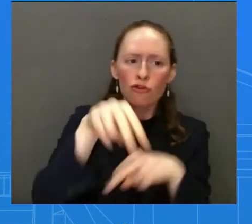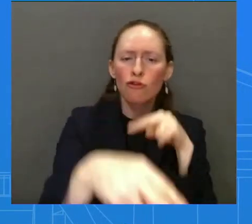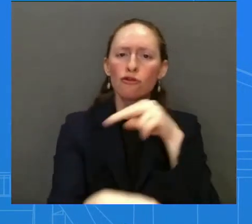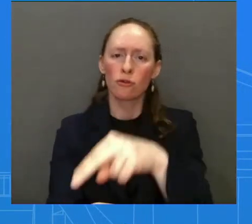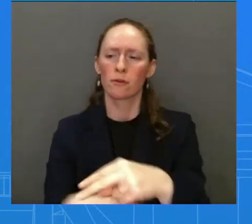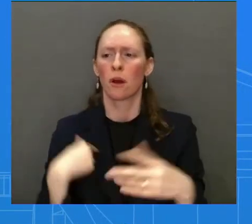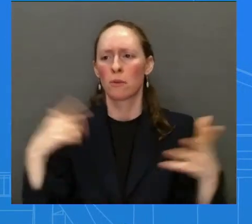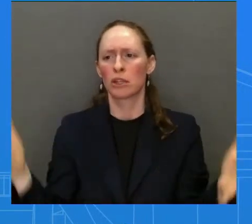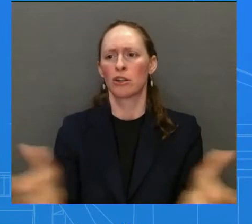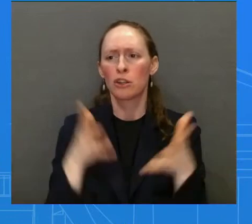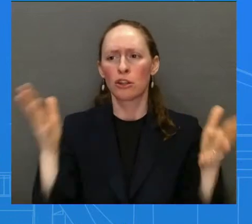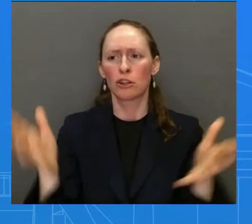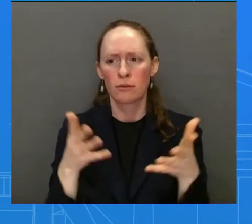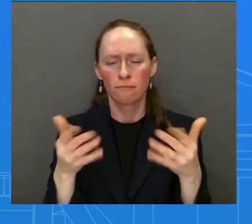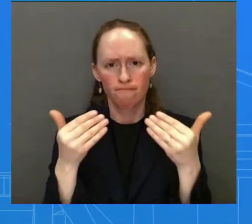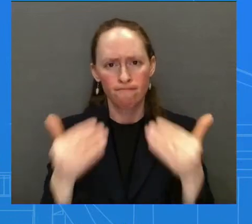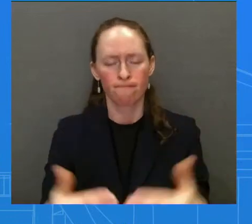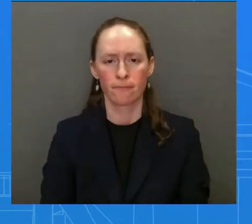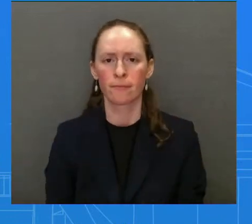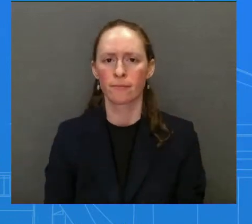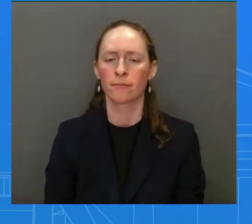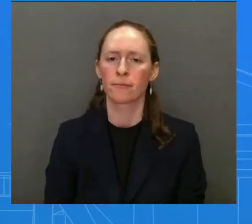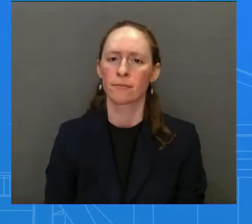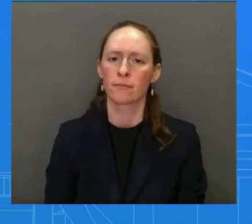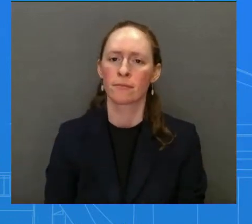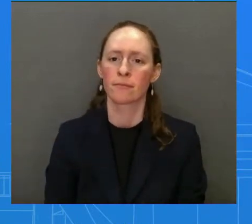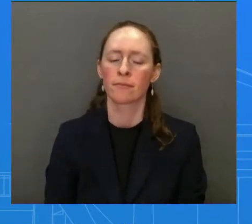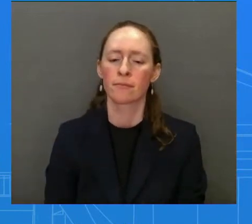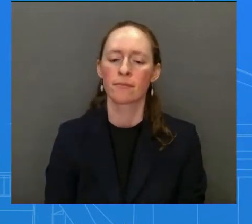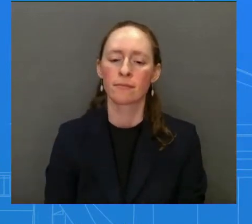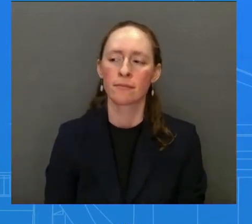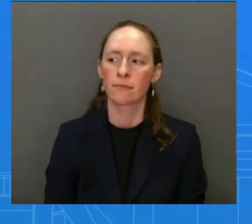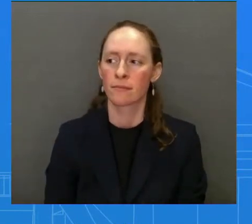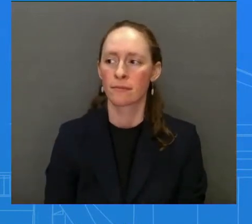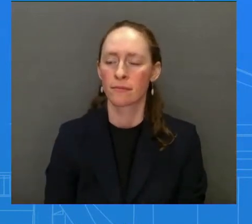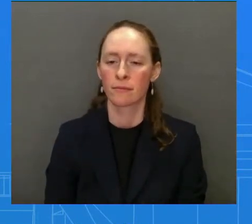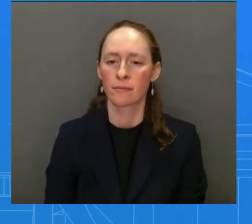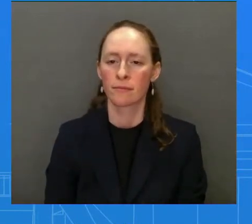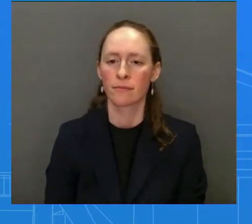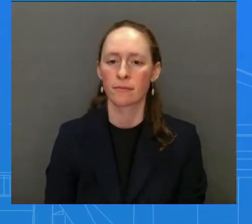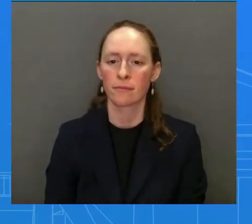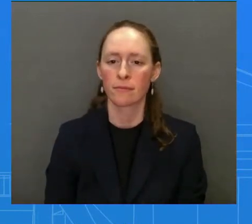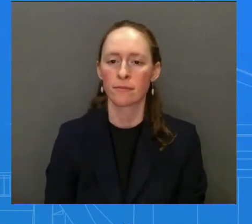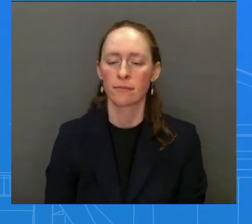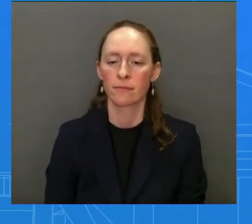The Press: Will we see the President address this latest school shooting in Nashville? Ms. Jean-Pierre: So, I believe he will be addressing it